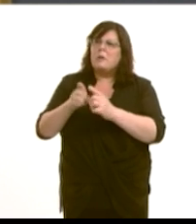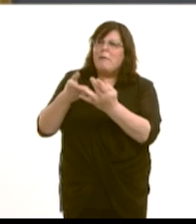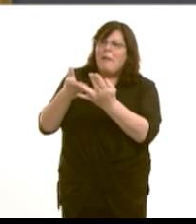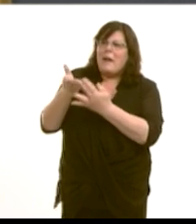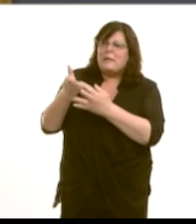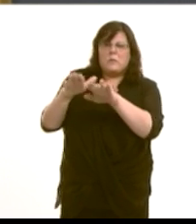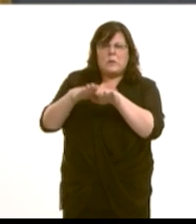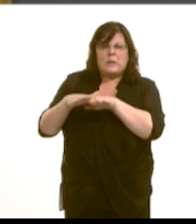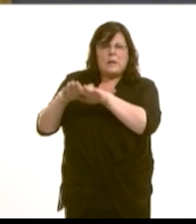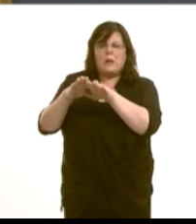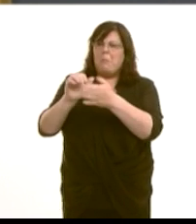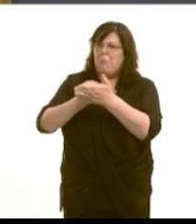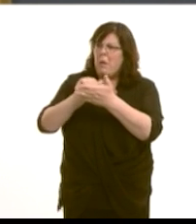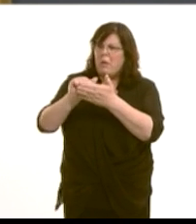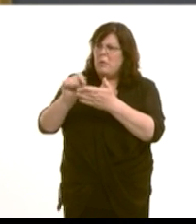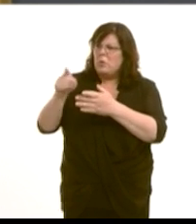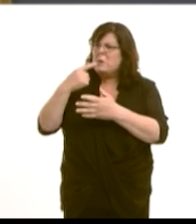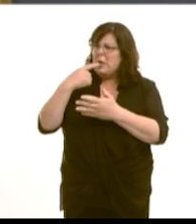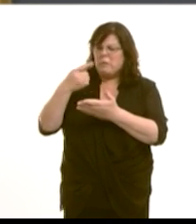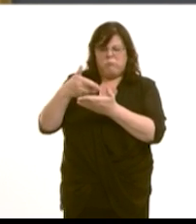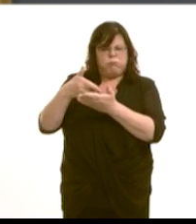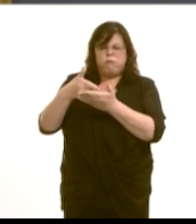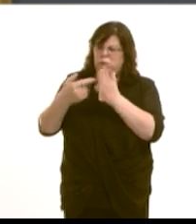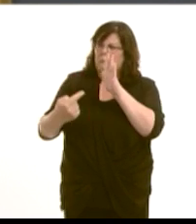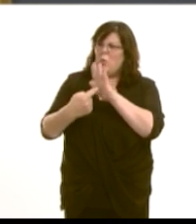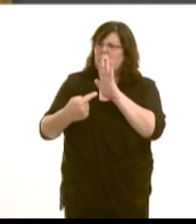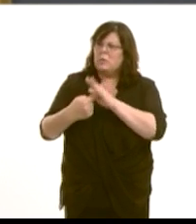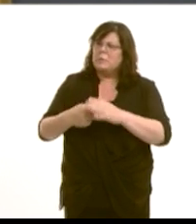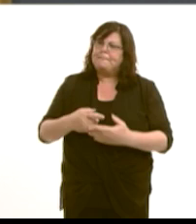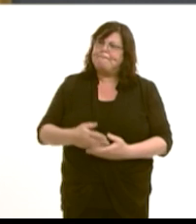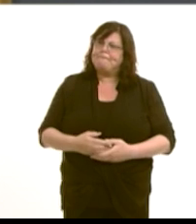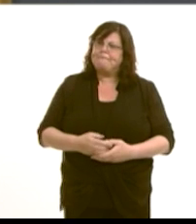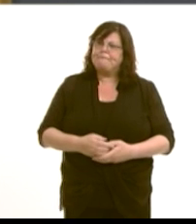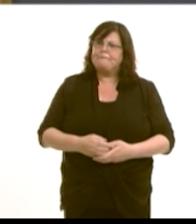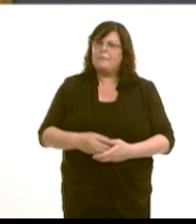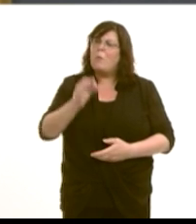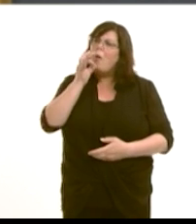as heís just said, has he come to the conclusion, as have many in the business community, that